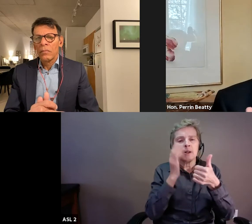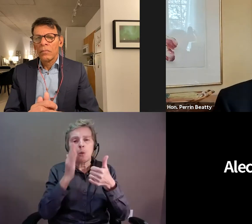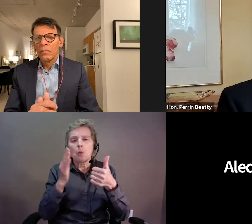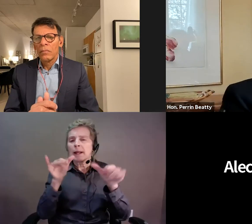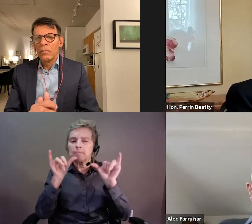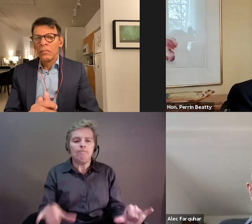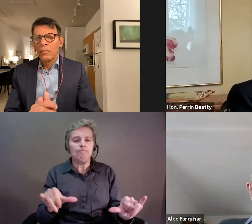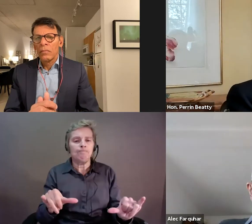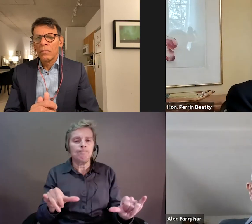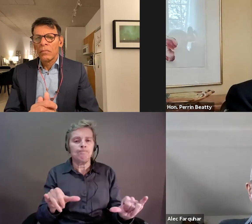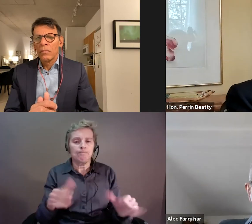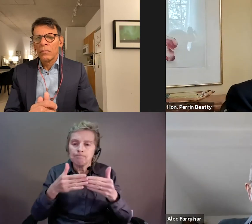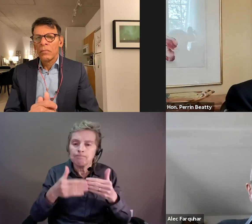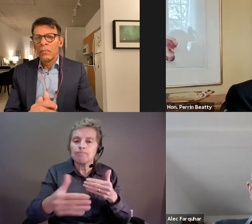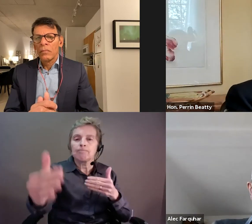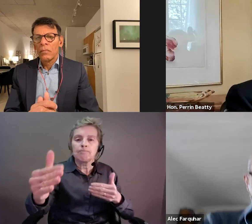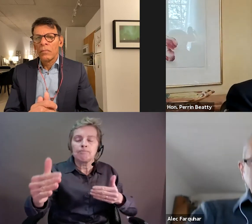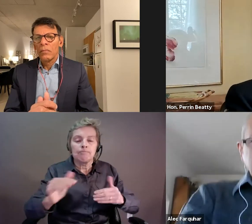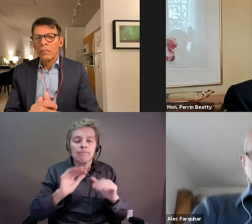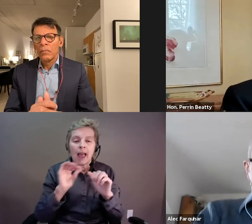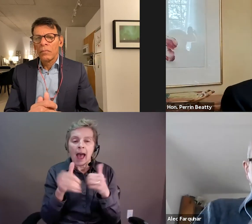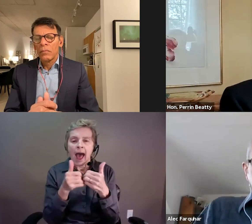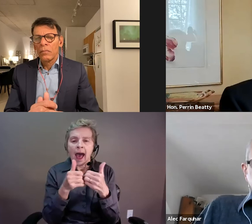Where do they pose threats to us in terms of the ability of business to function or